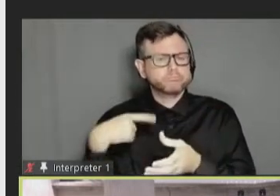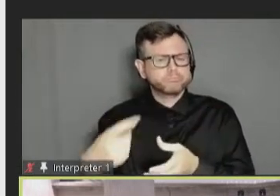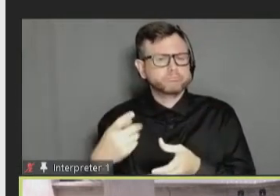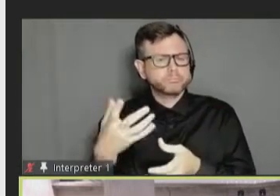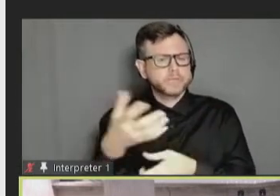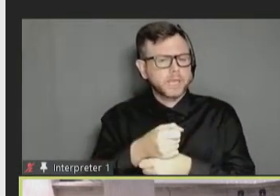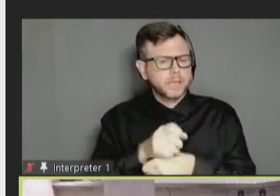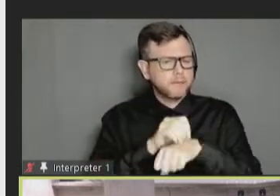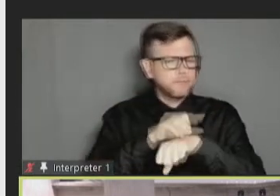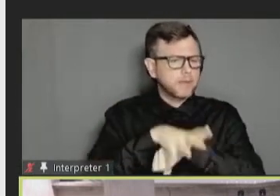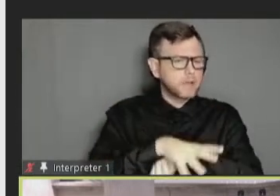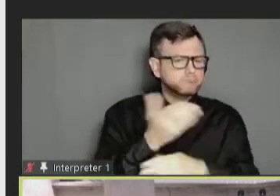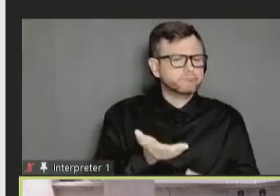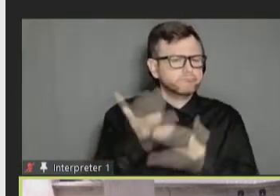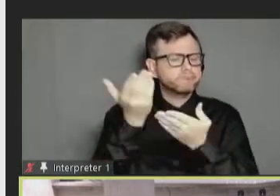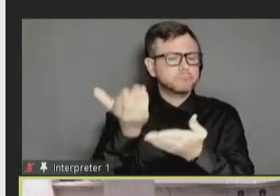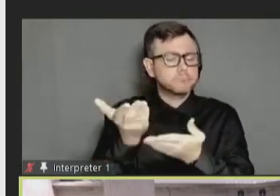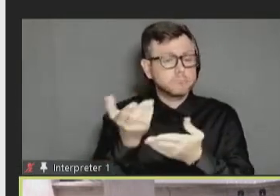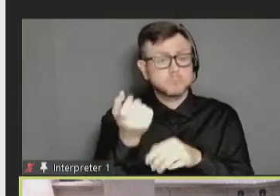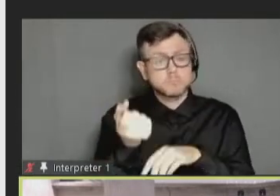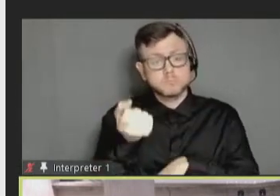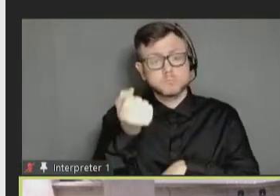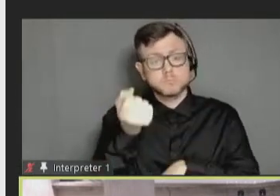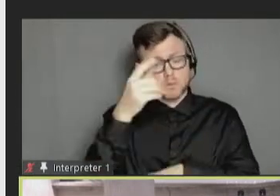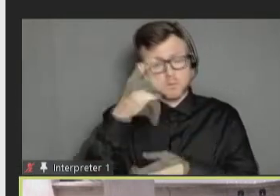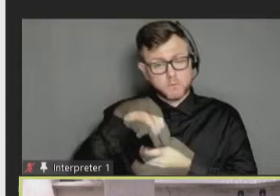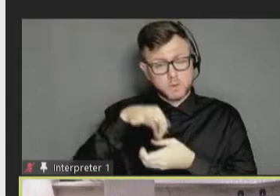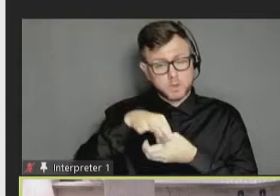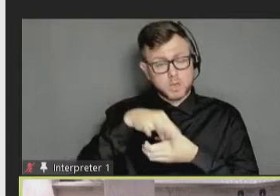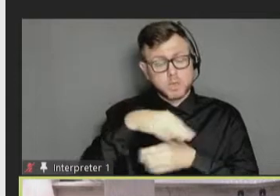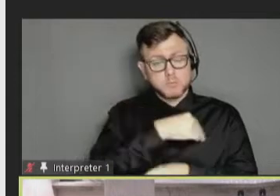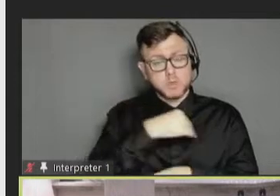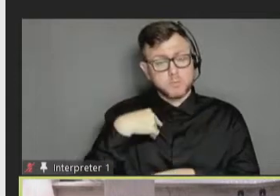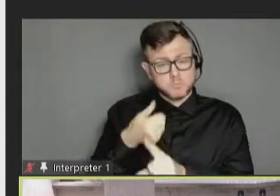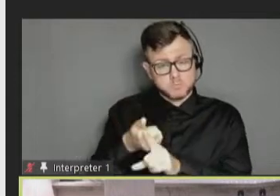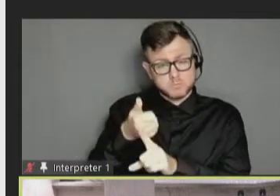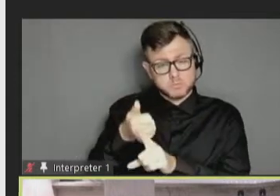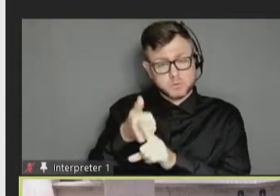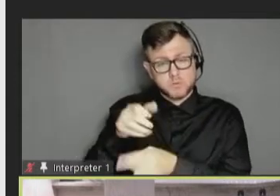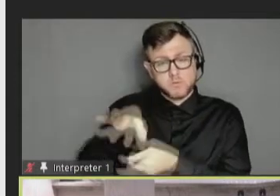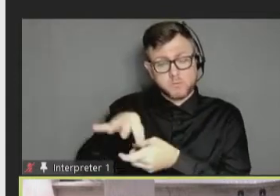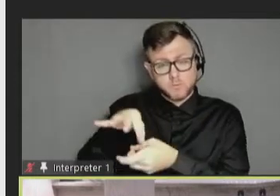recommendations. The voting members are special government employees and are therefore subject to conflict-of-interest